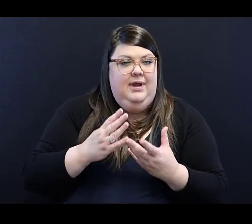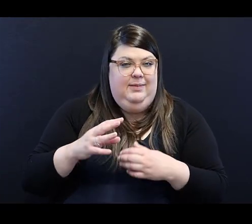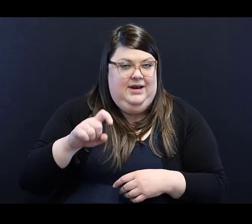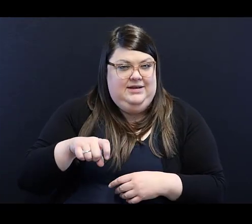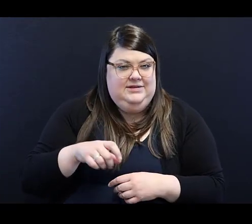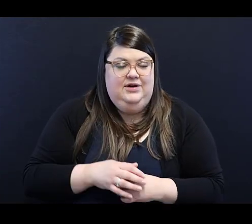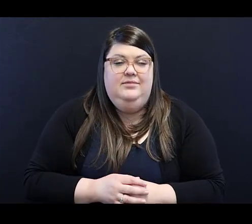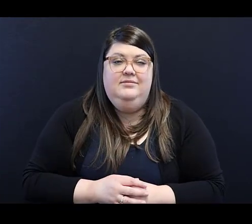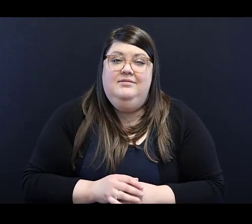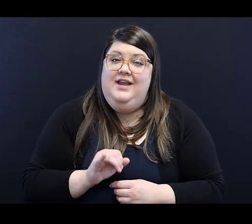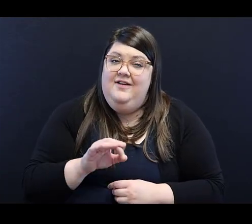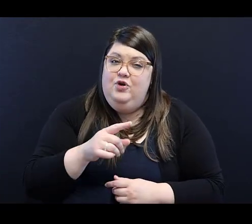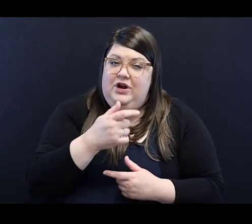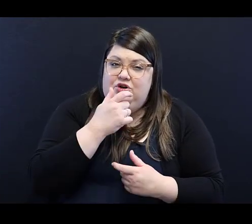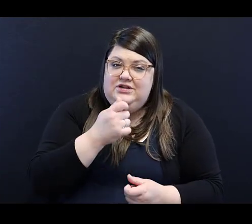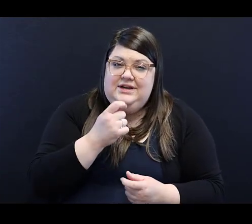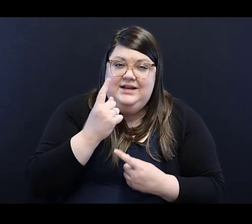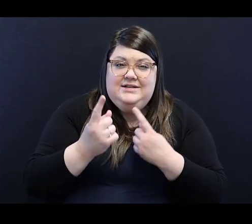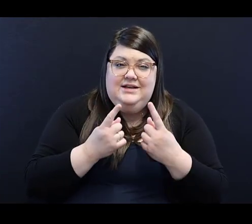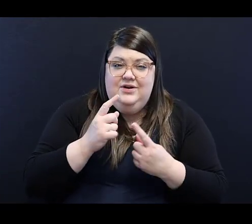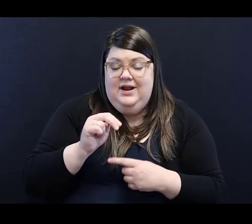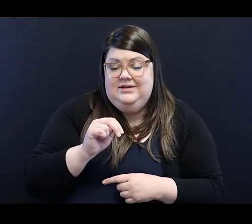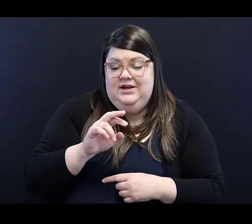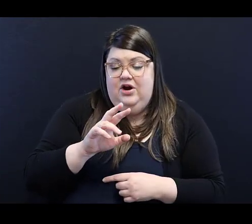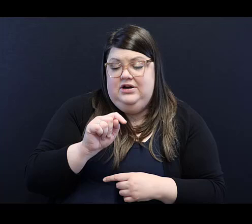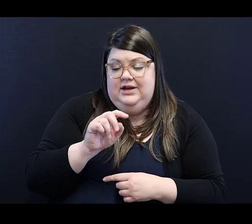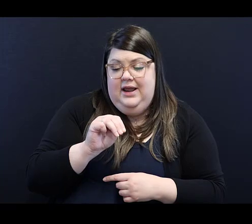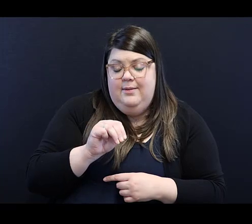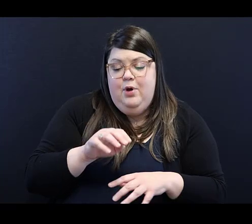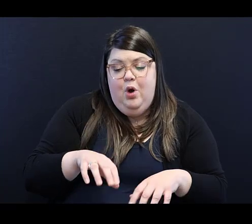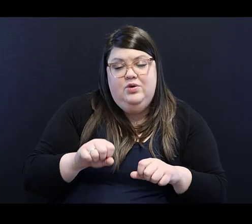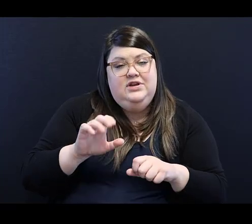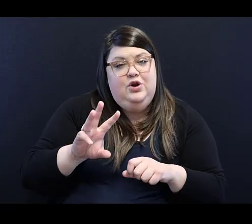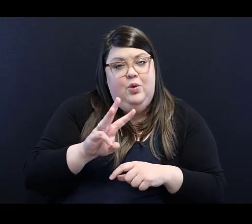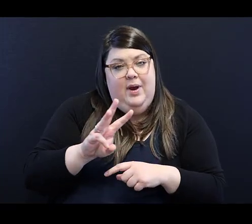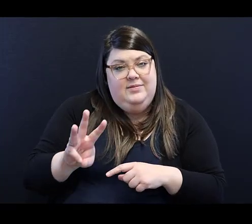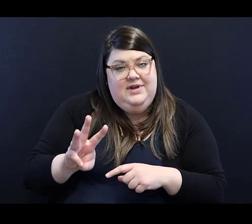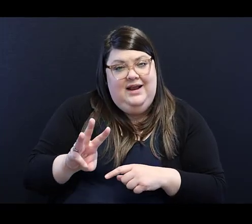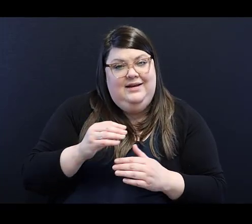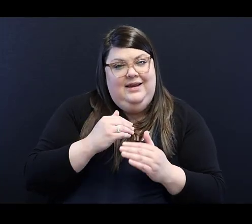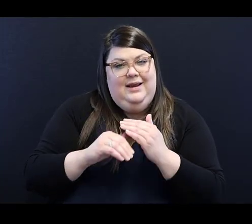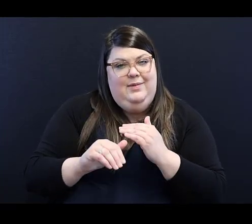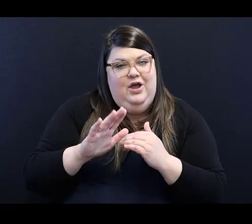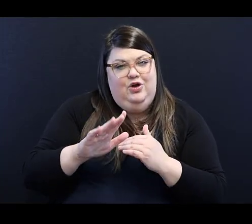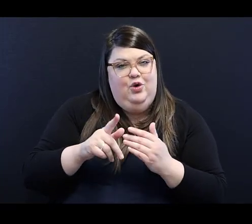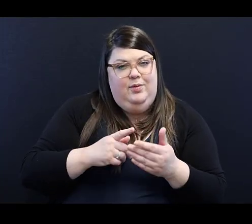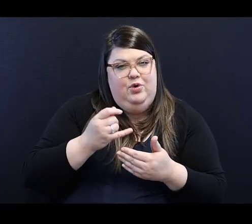If you are interested in considering the NCRTM hosting your website, email your project officer